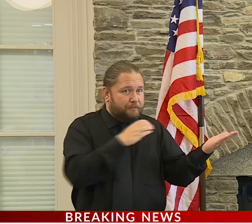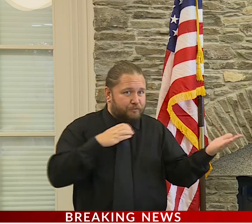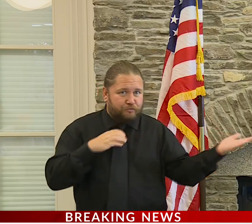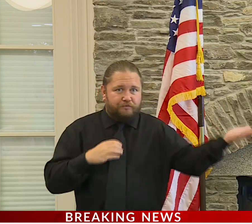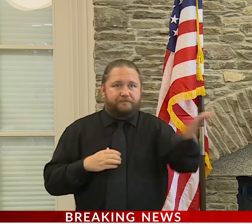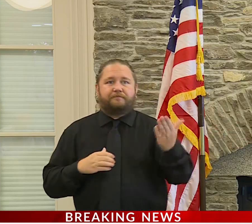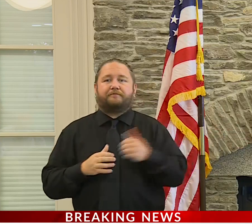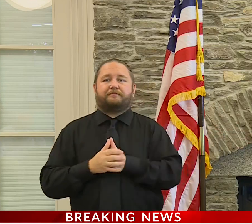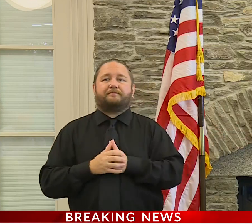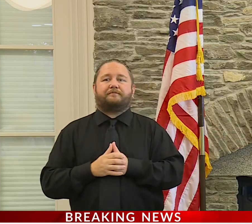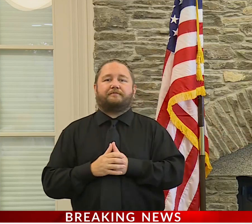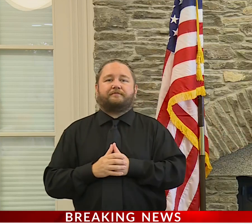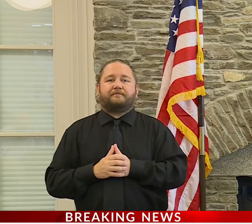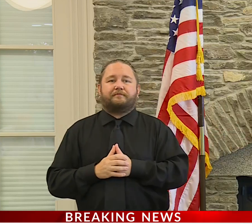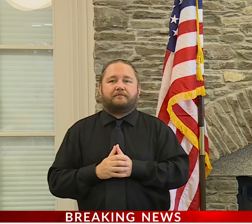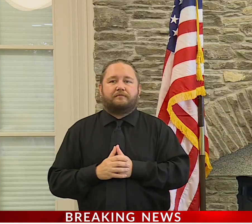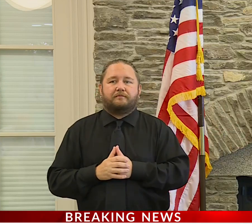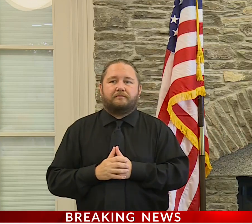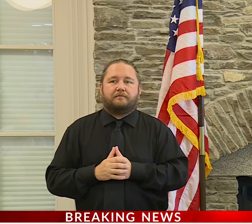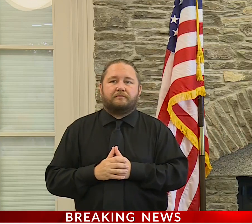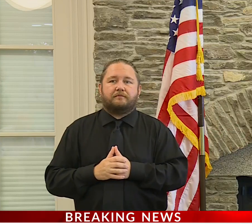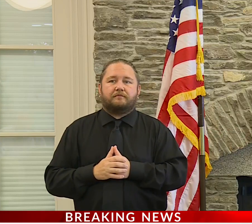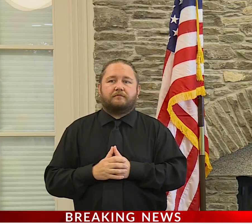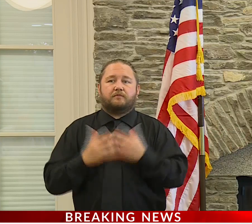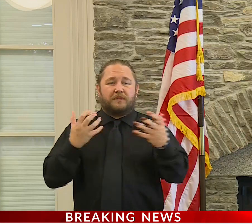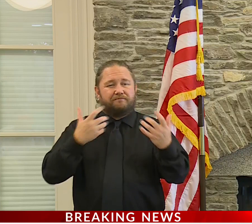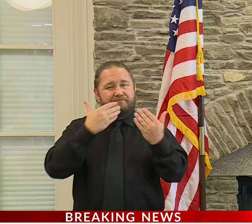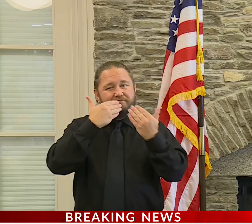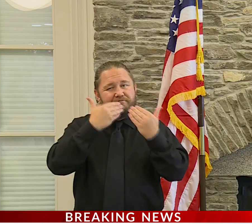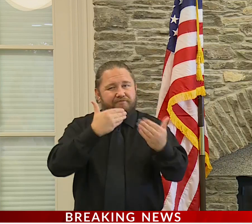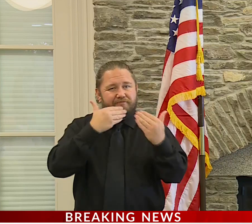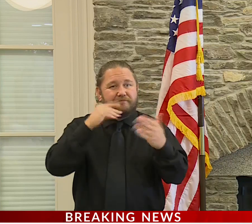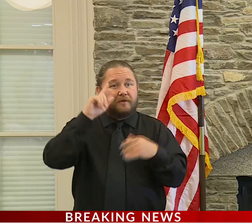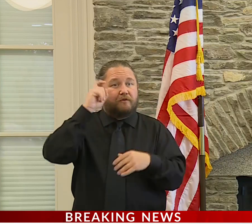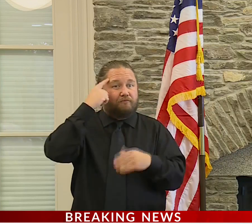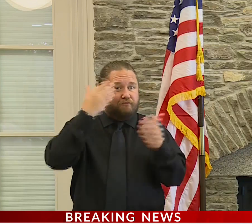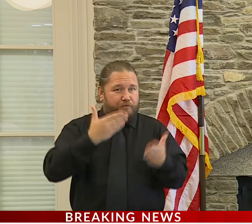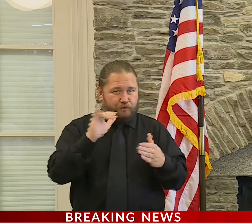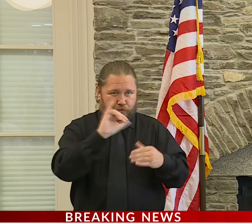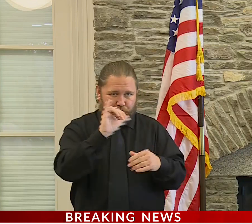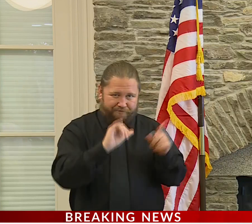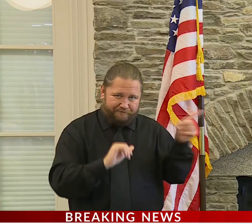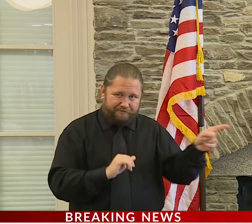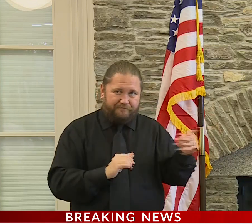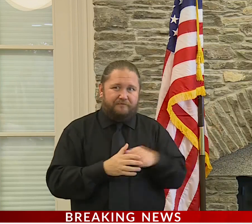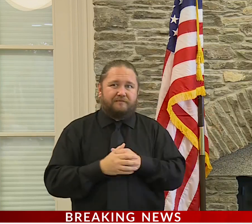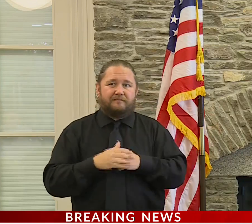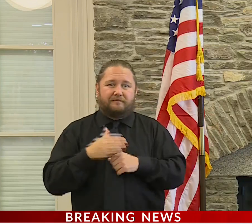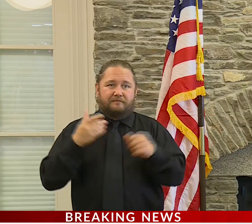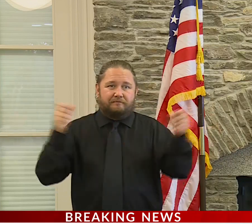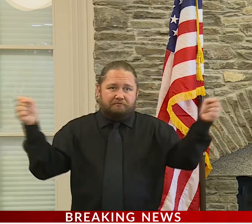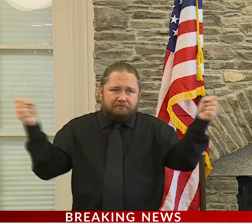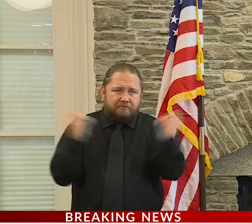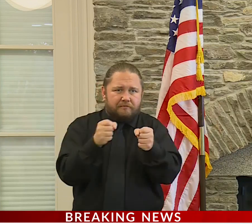GOVERNOR. THANK YOU, COMMISSIONER. I